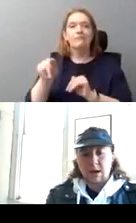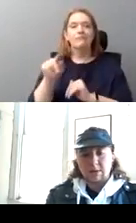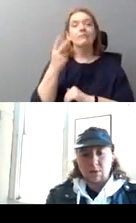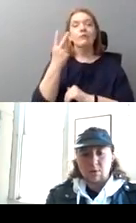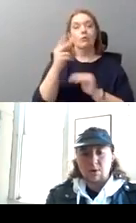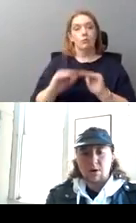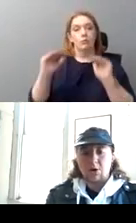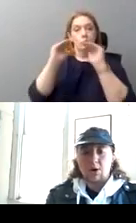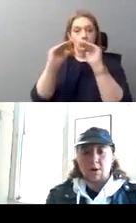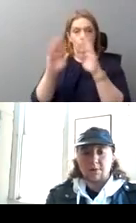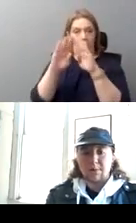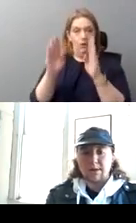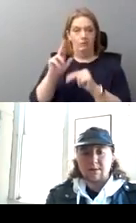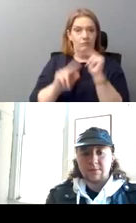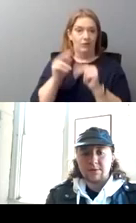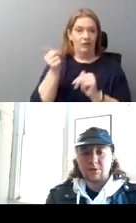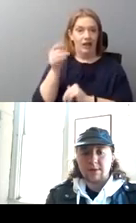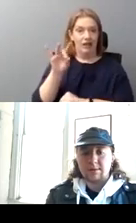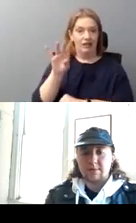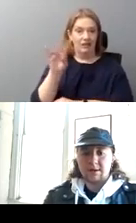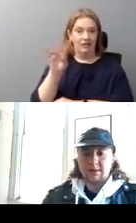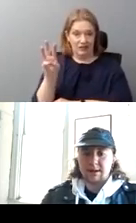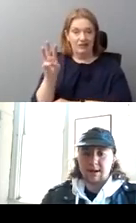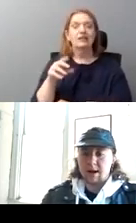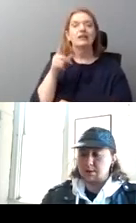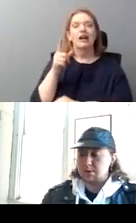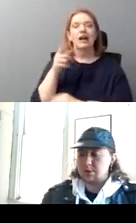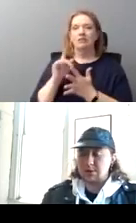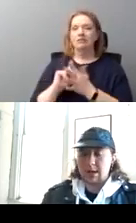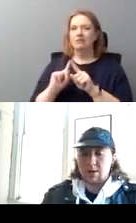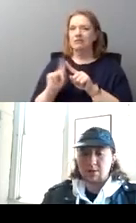this corner lot offered many different traits that fascinated Ireland to purchase the house.